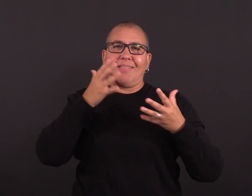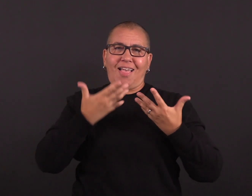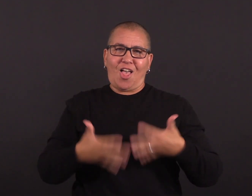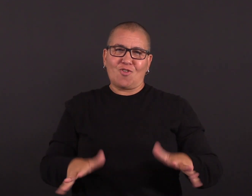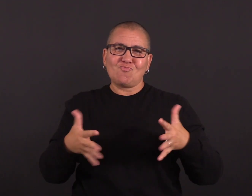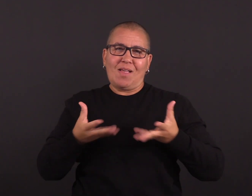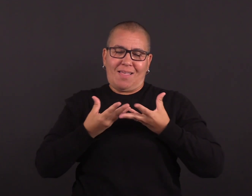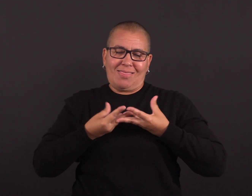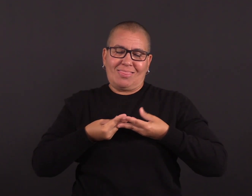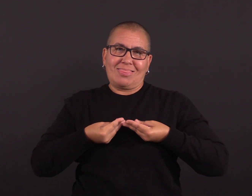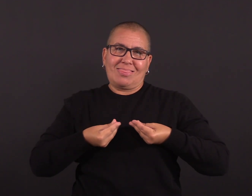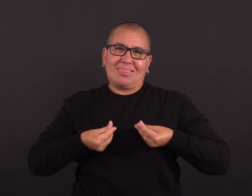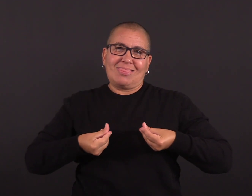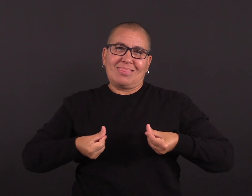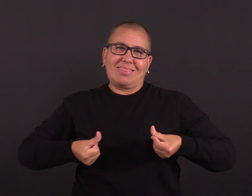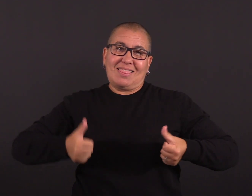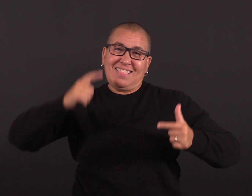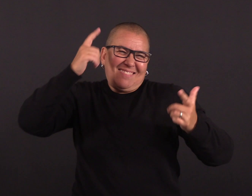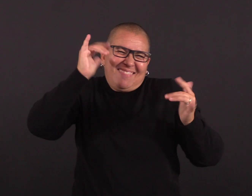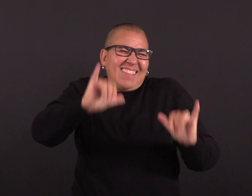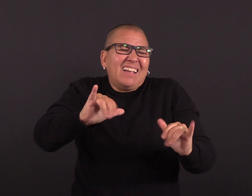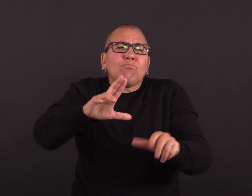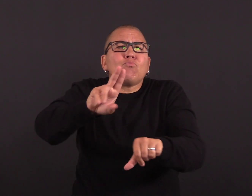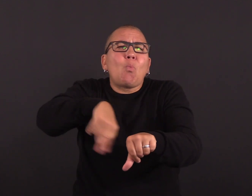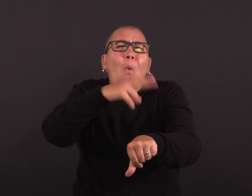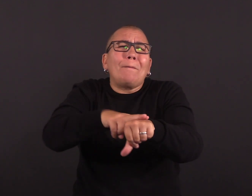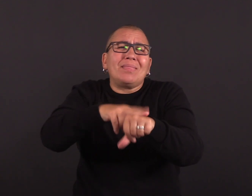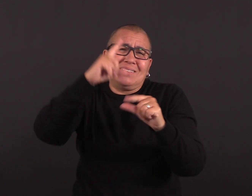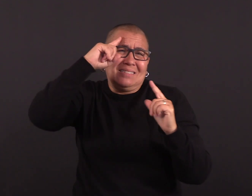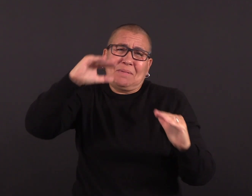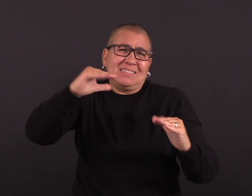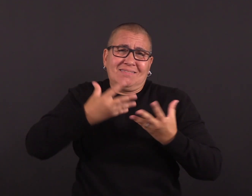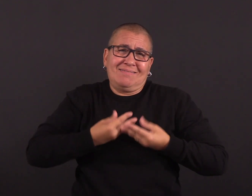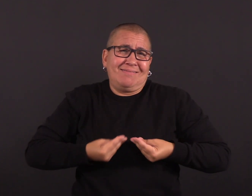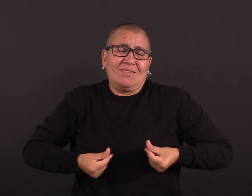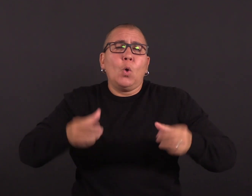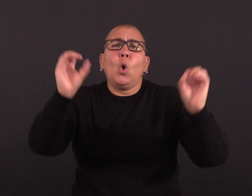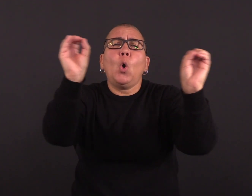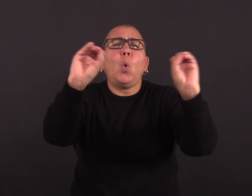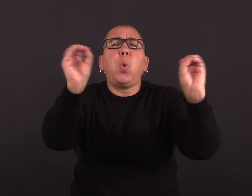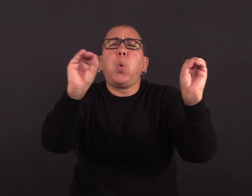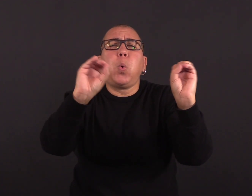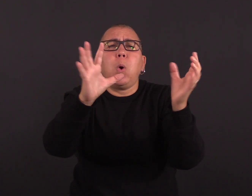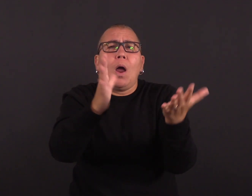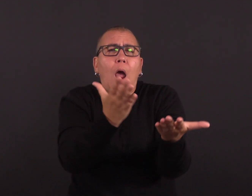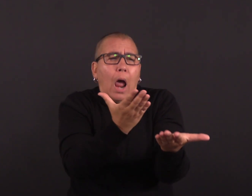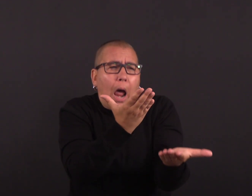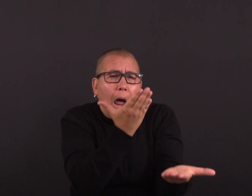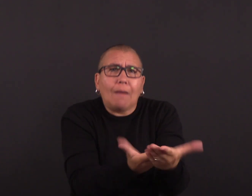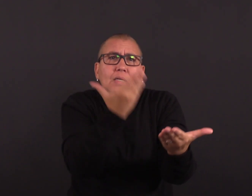is that it happens in all four seasons," he said. "So I would get (the vaccine) now. The